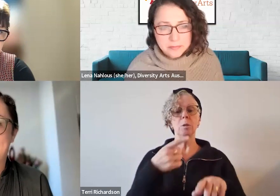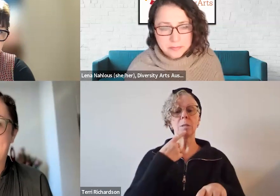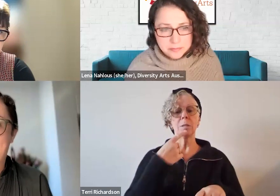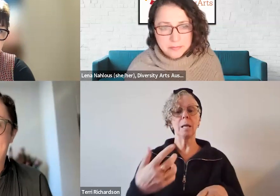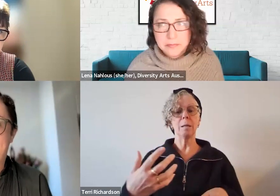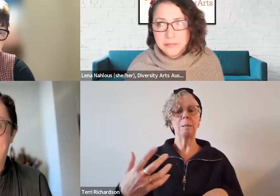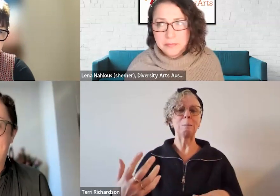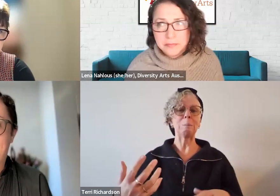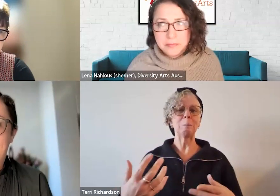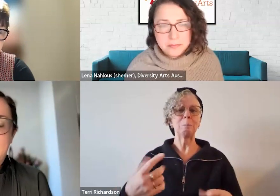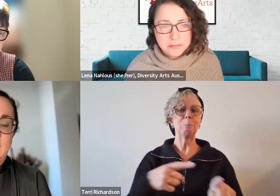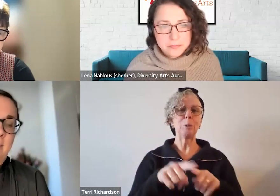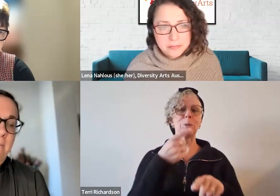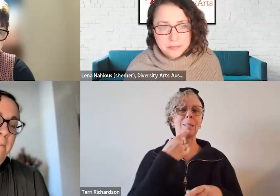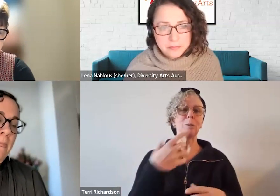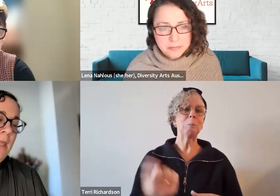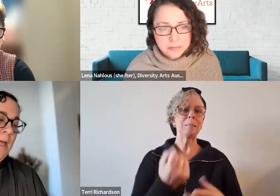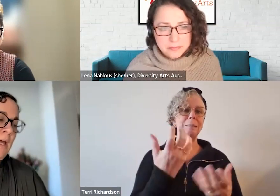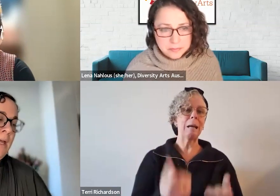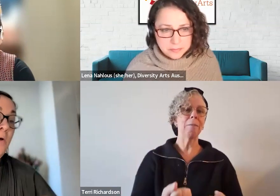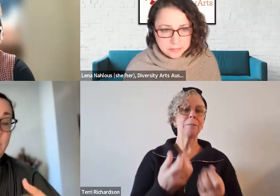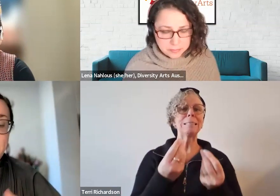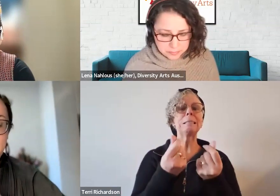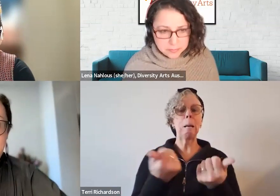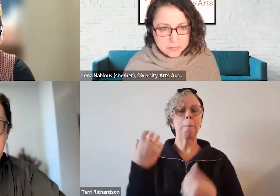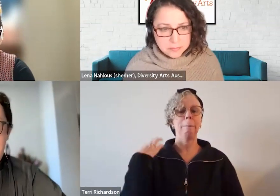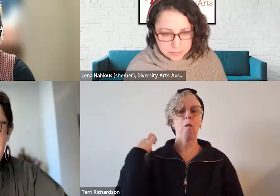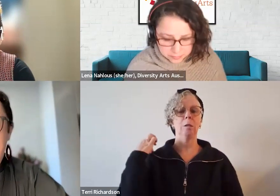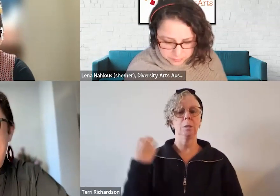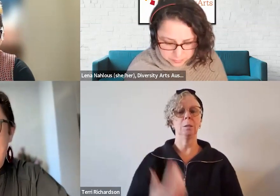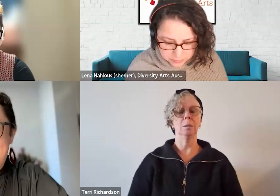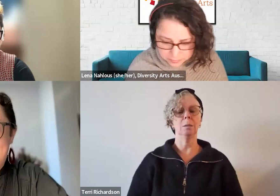So most of the Incorporated Association legislation, for example,